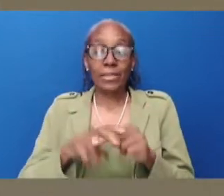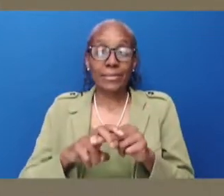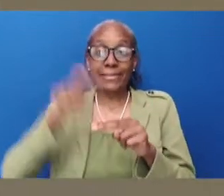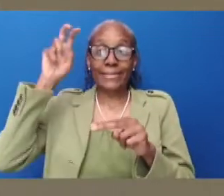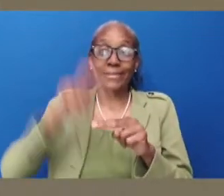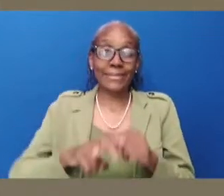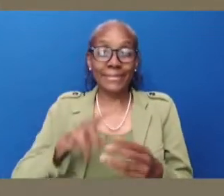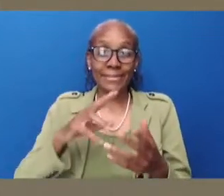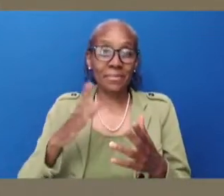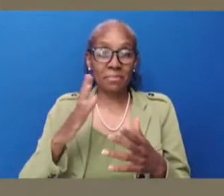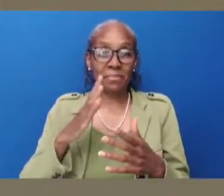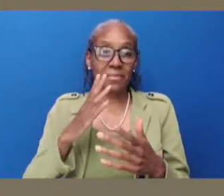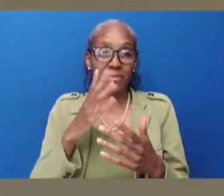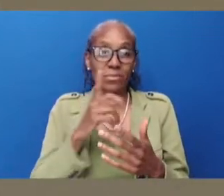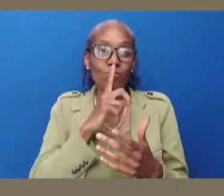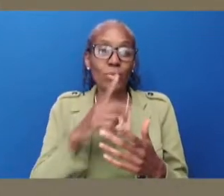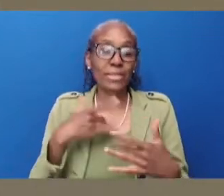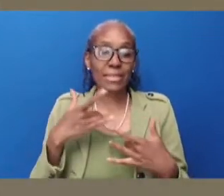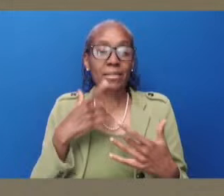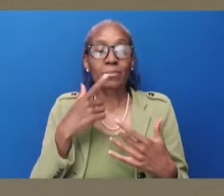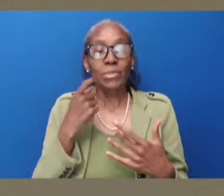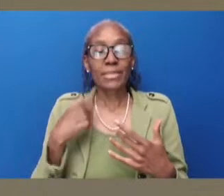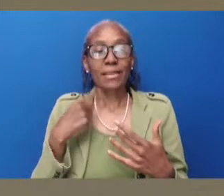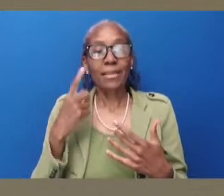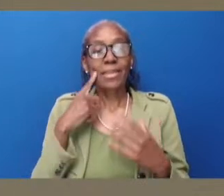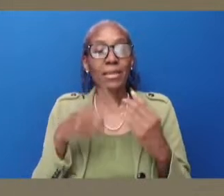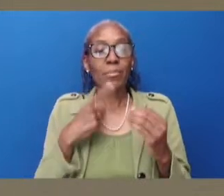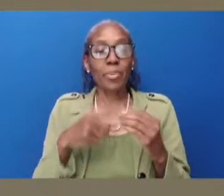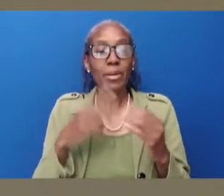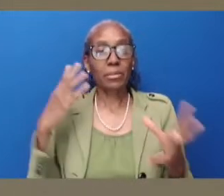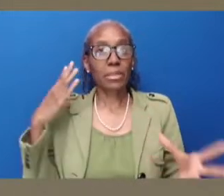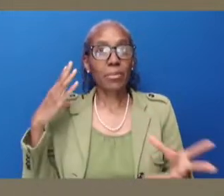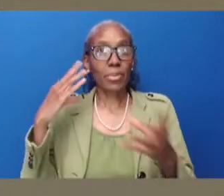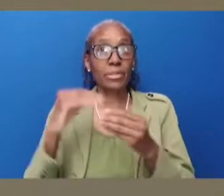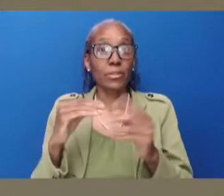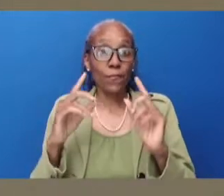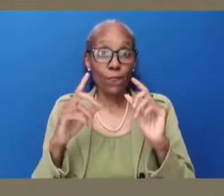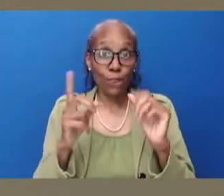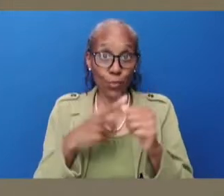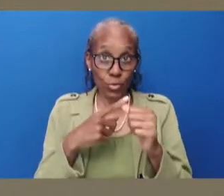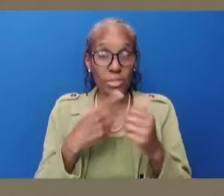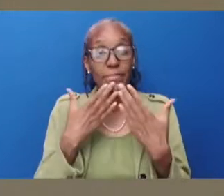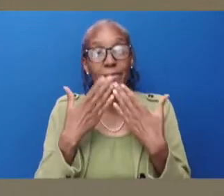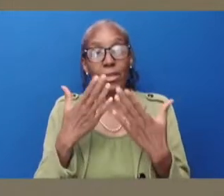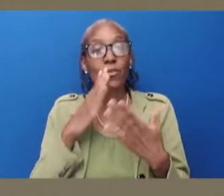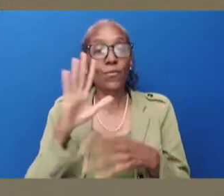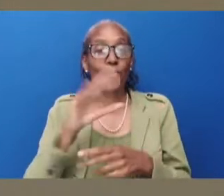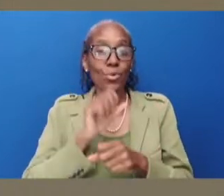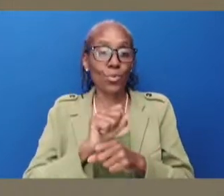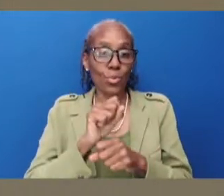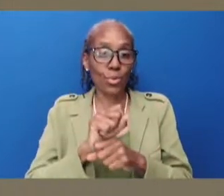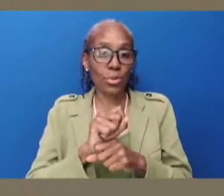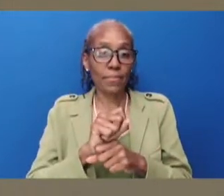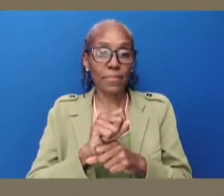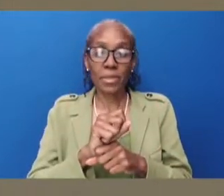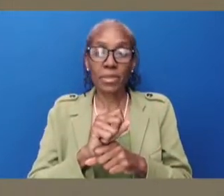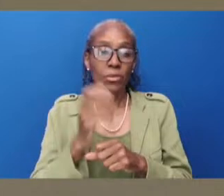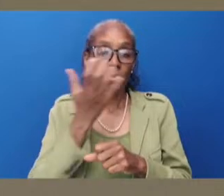WELL, I'M EXCITED. I WANT TO JUMP OUT OF MY CHAIR. ESPECIALLY WHEN I THINK ABOUT IT COMPREHENSIVELY.